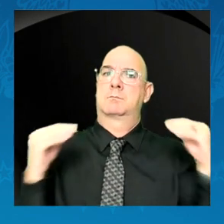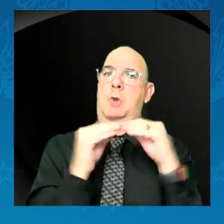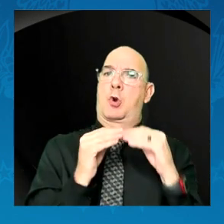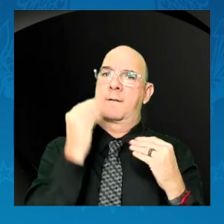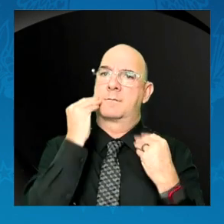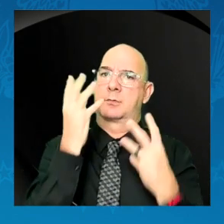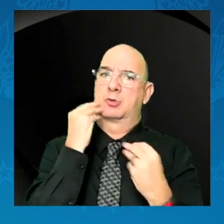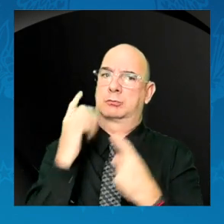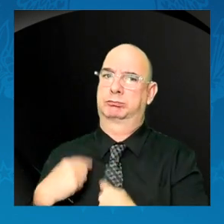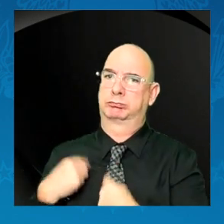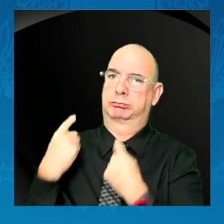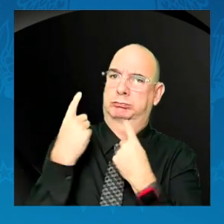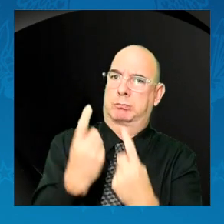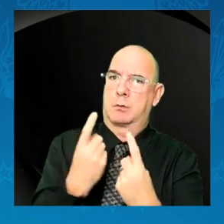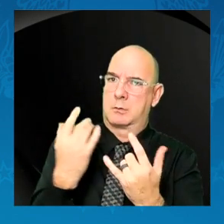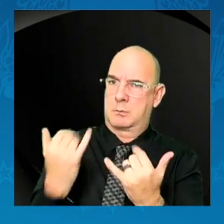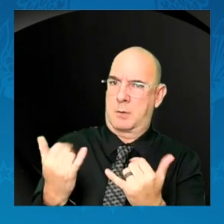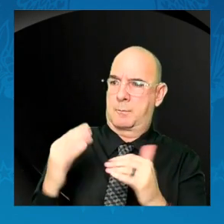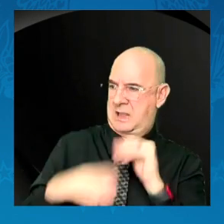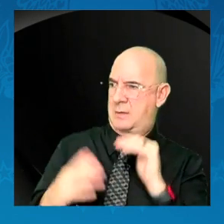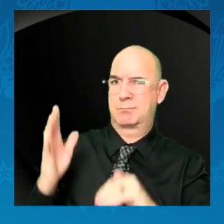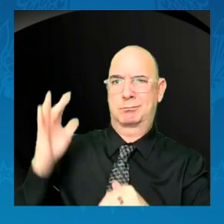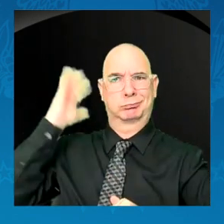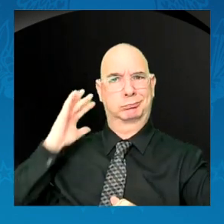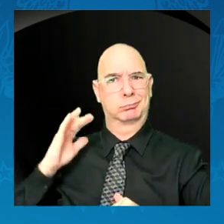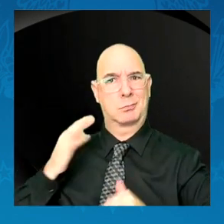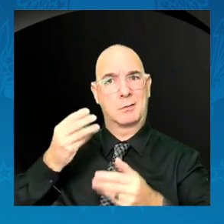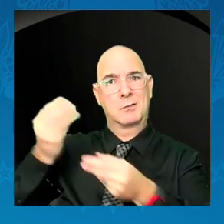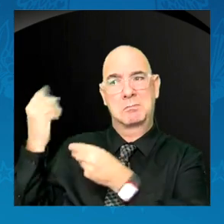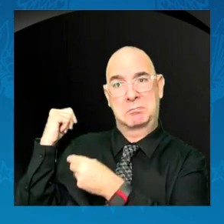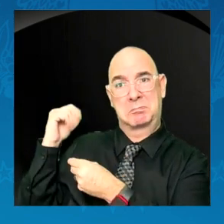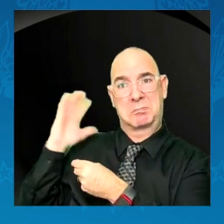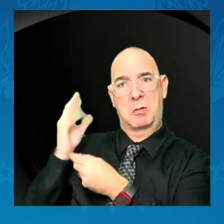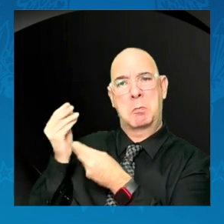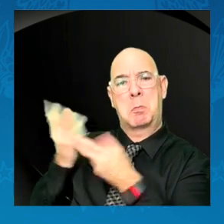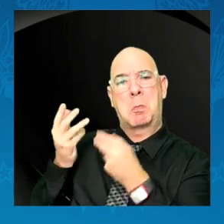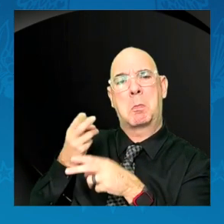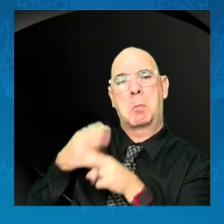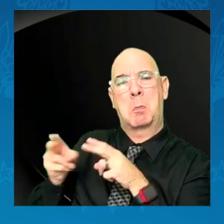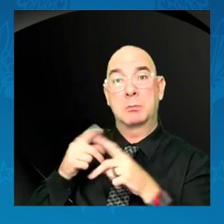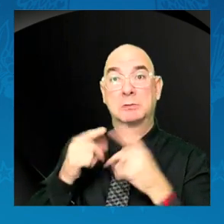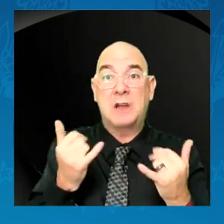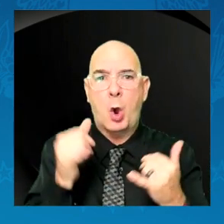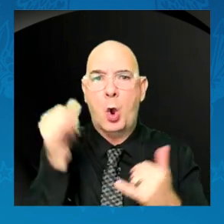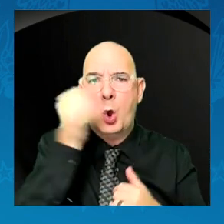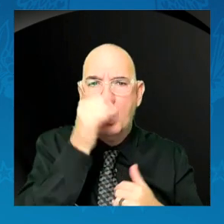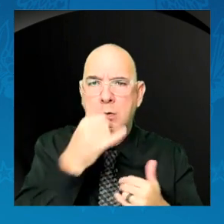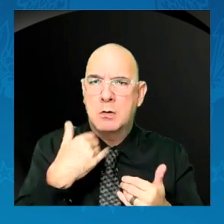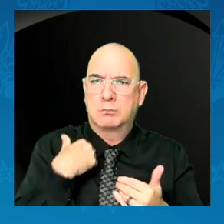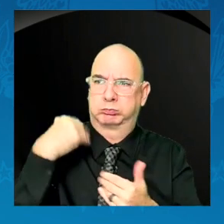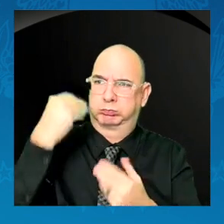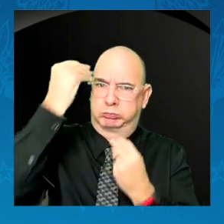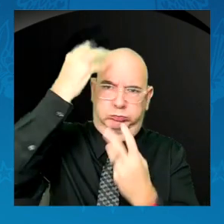And that data will not only allow us to more fully understand the depth and breadth of the challenge that we're facing,